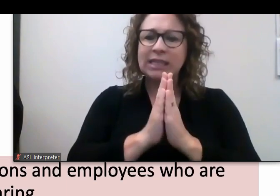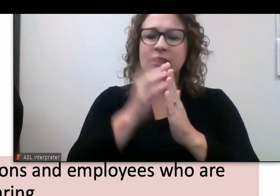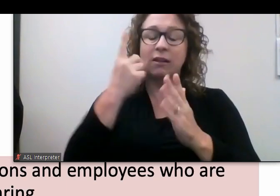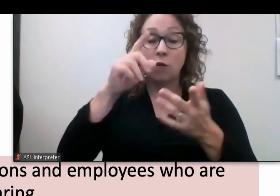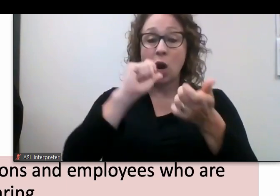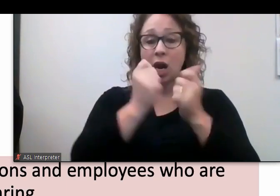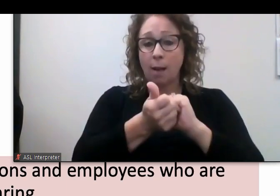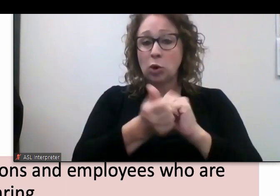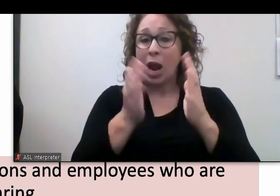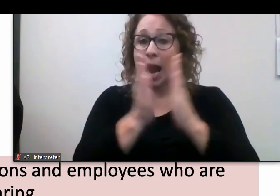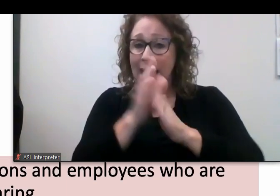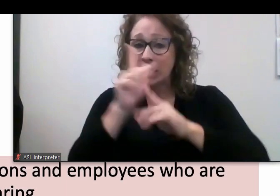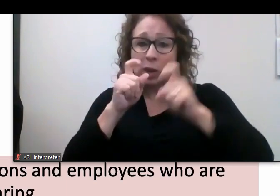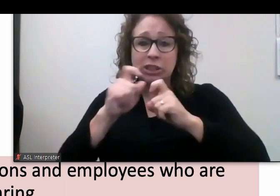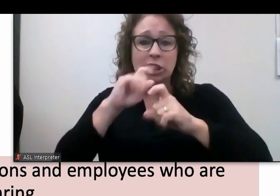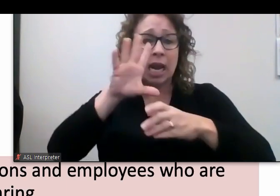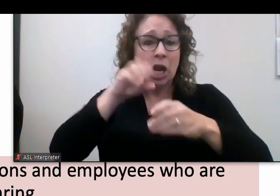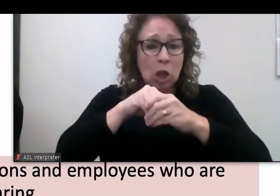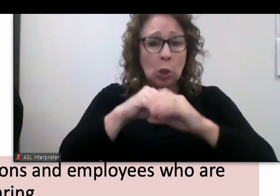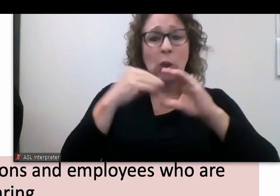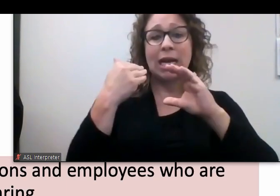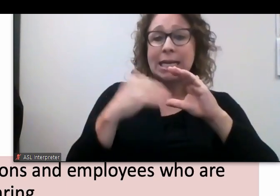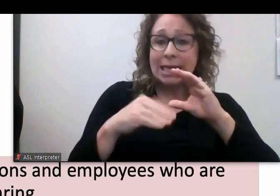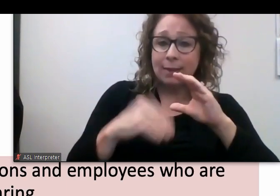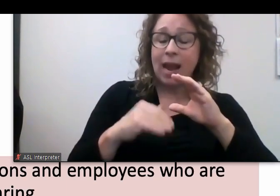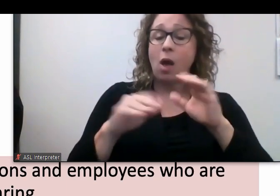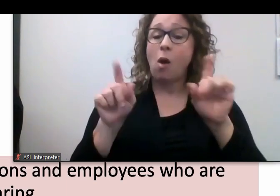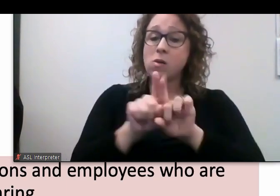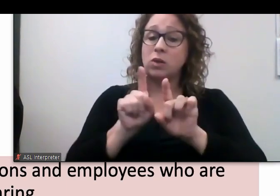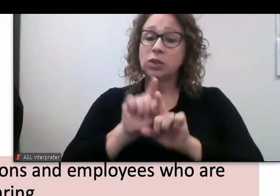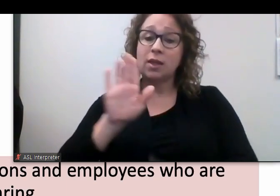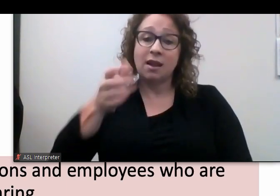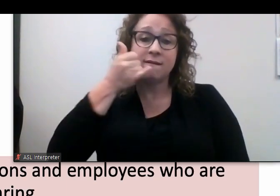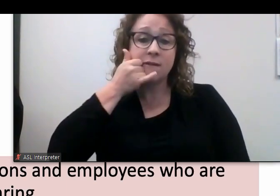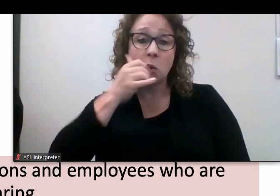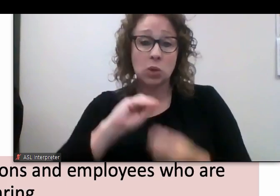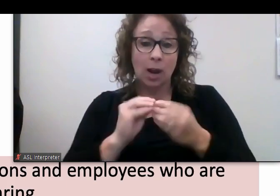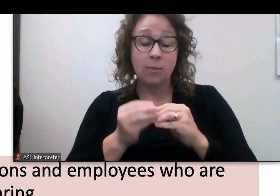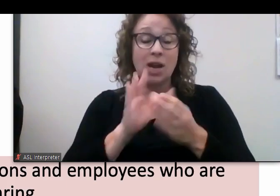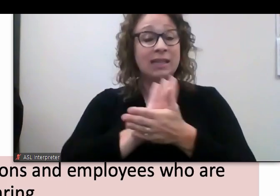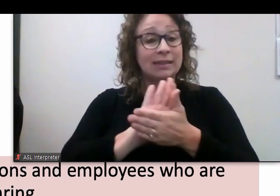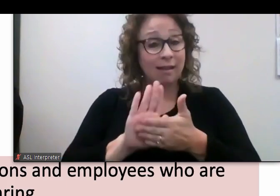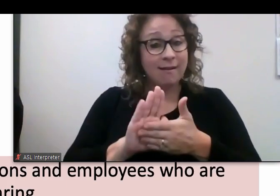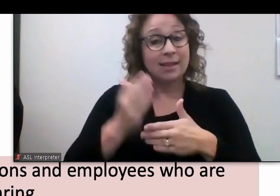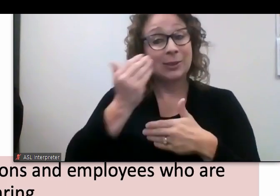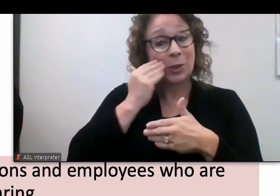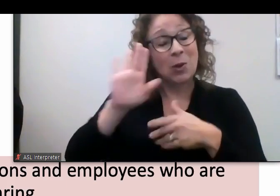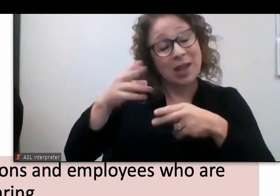Include their email and phone number. It's nice if you have a name but at least have an email